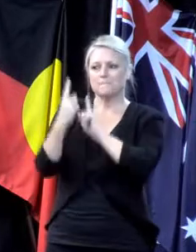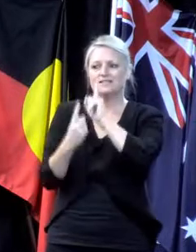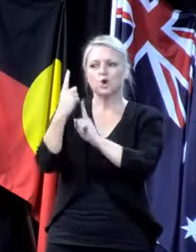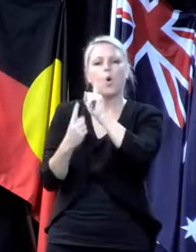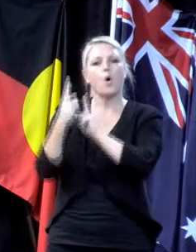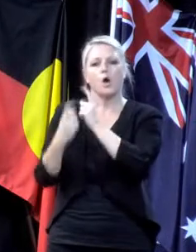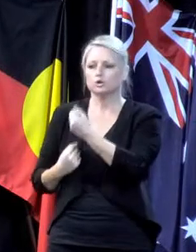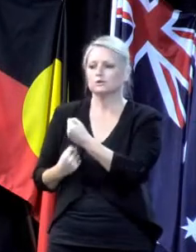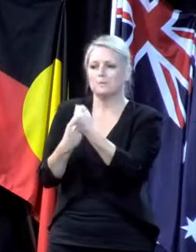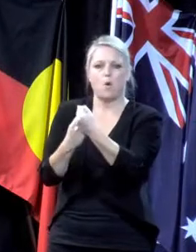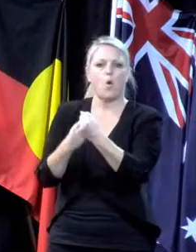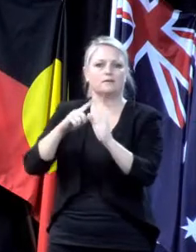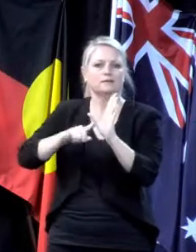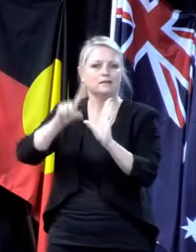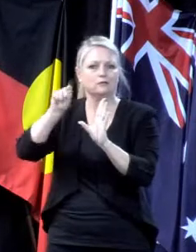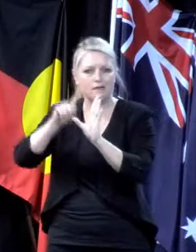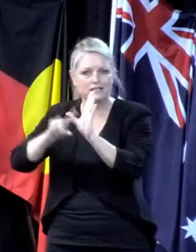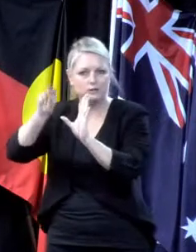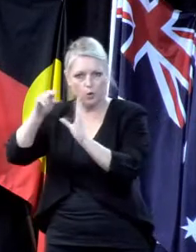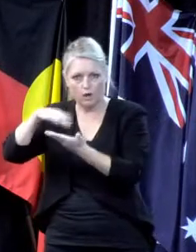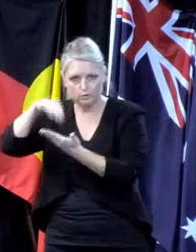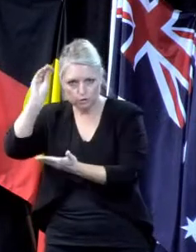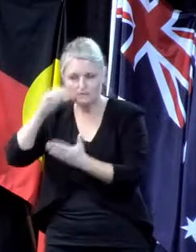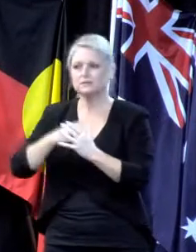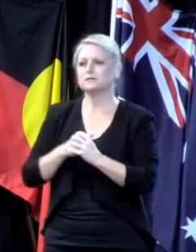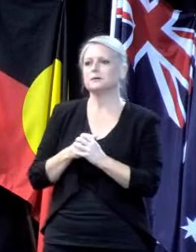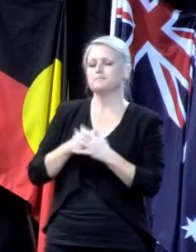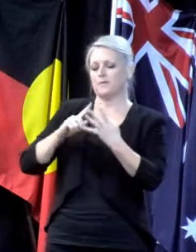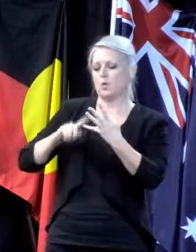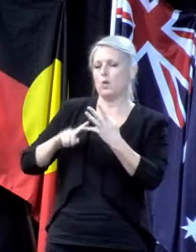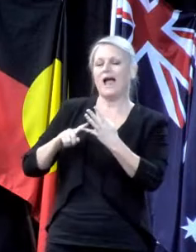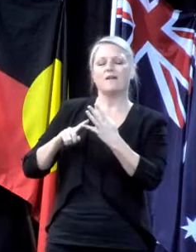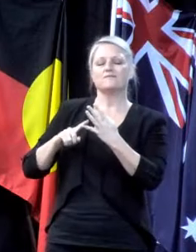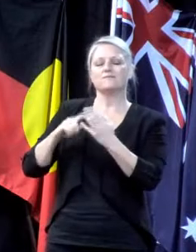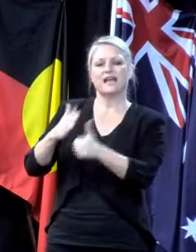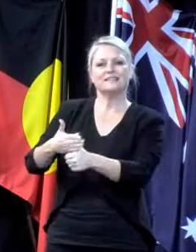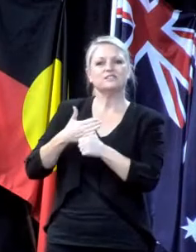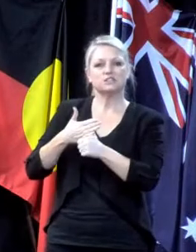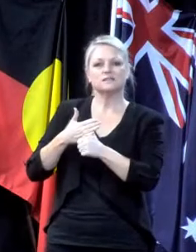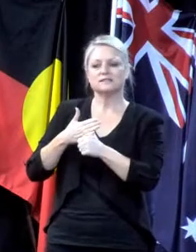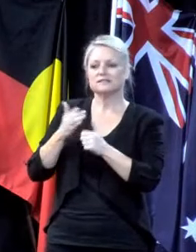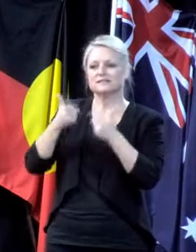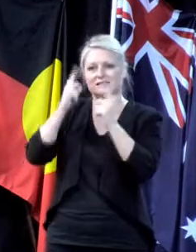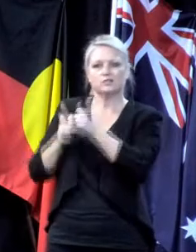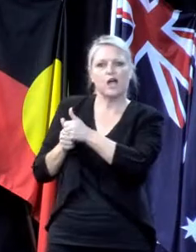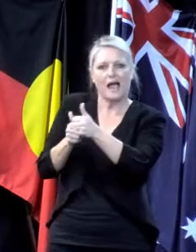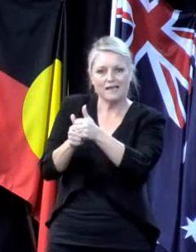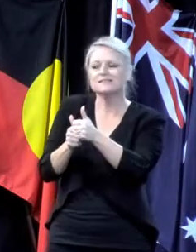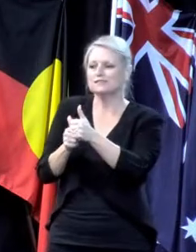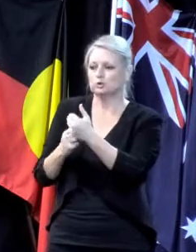to support them in their senior pathway. We have Indigenous teacher aides who work with our Indigenous students in classrooms.